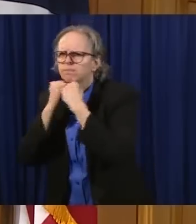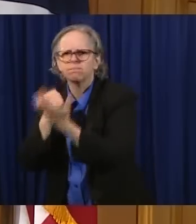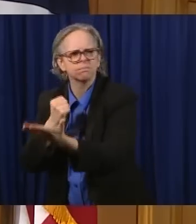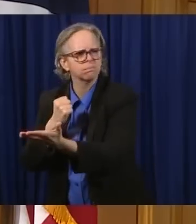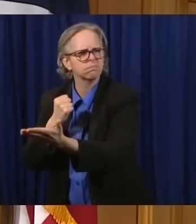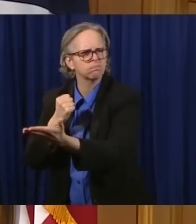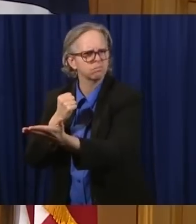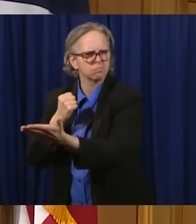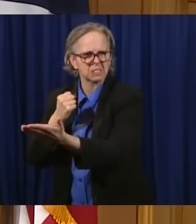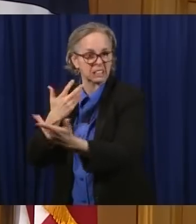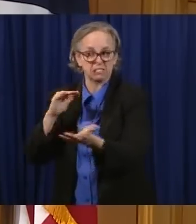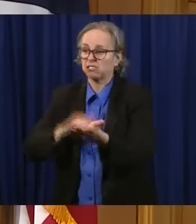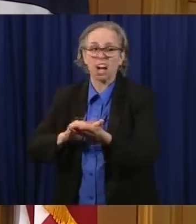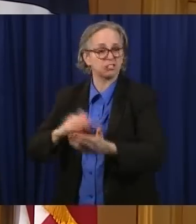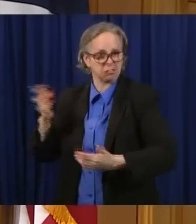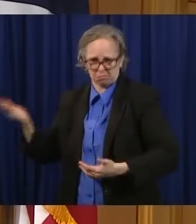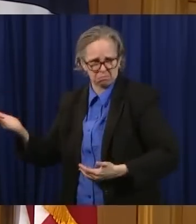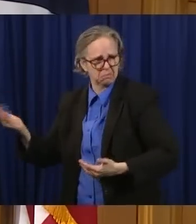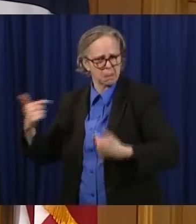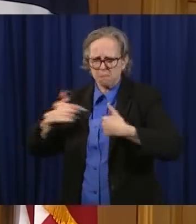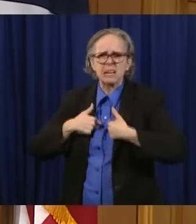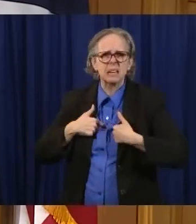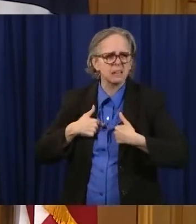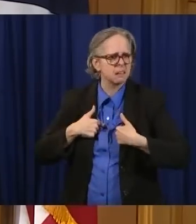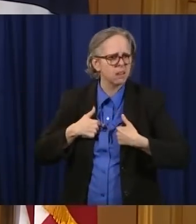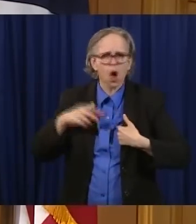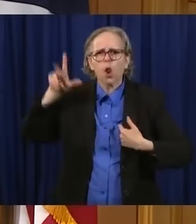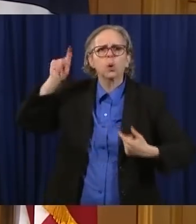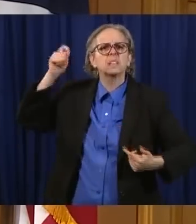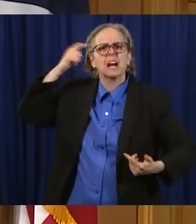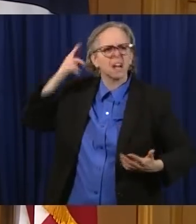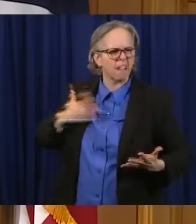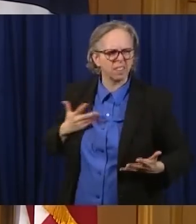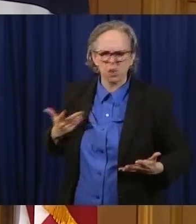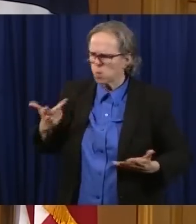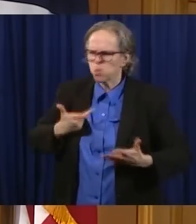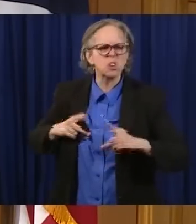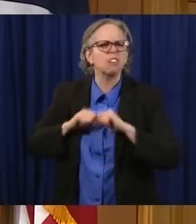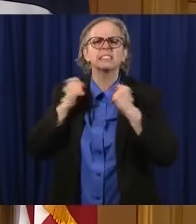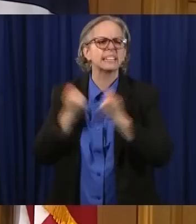JUST AS HARD TO BRING THIS ECONOMY BACK. AND FIGHTING TO SAVE THE LIVES